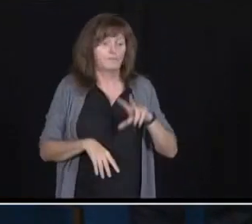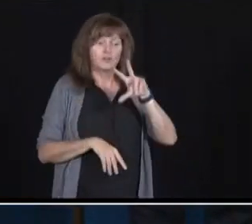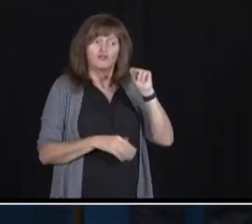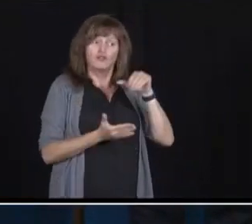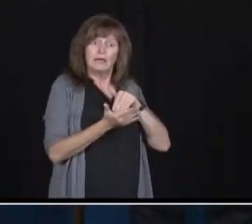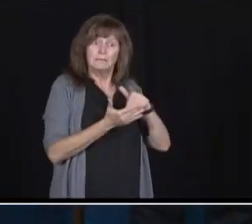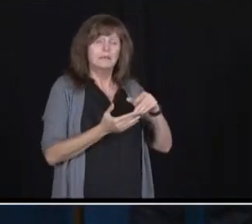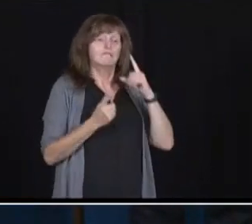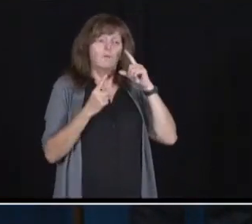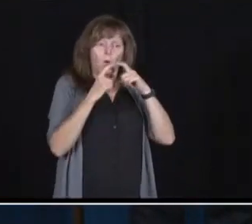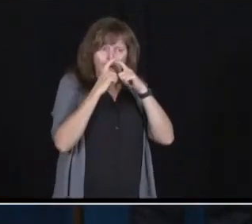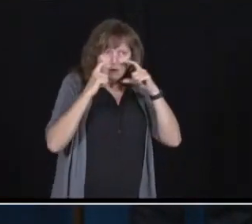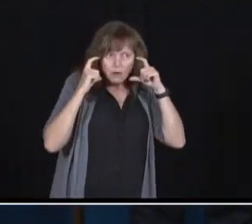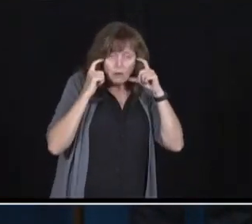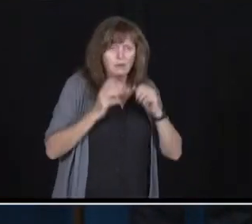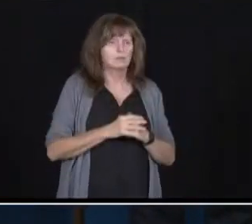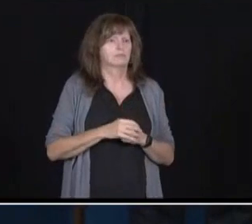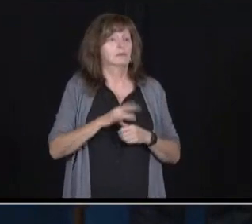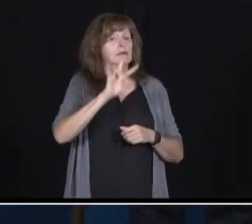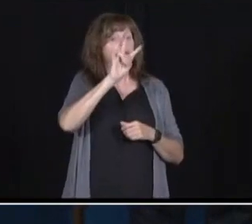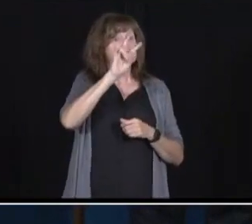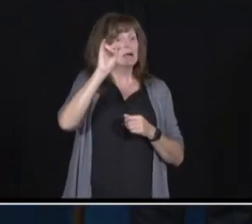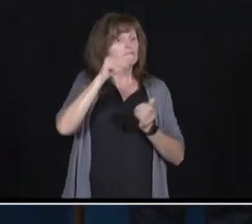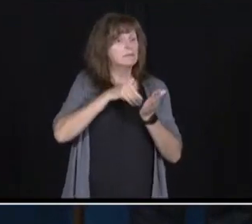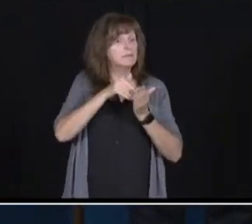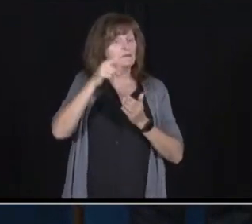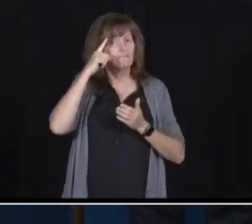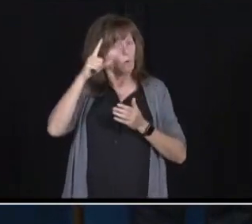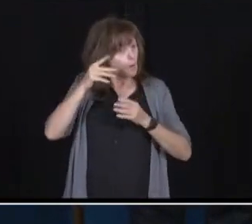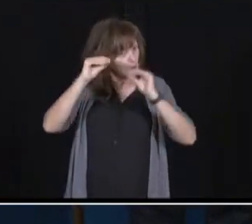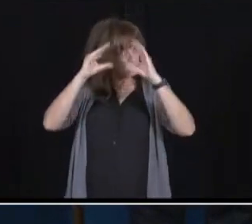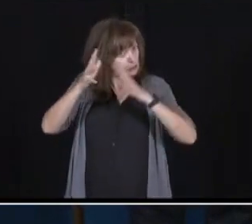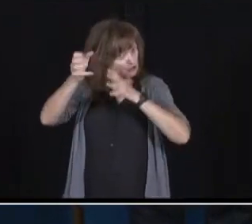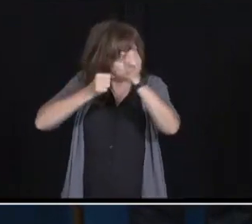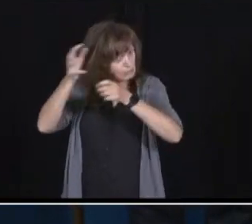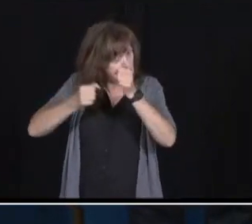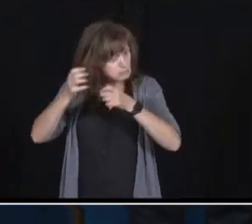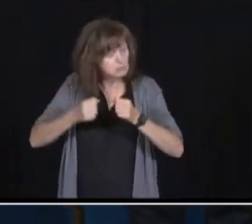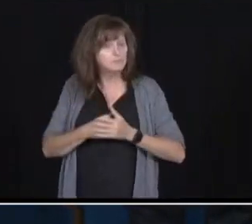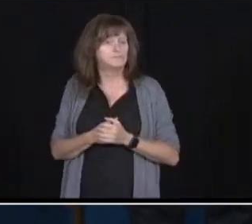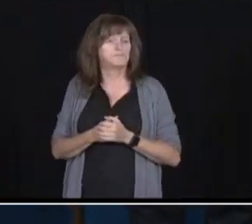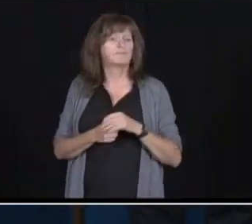But for context where we are putting the rest of the money, in addition to the hundred million as